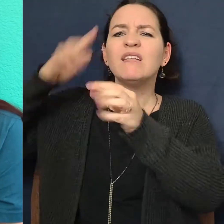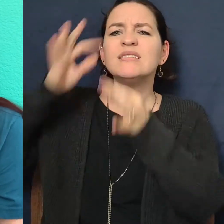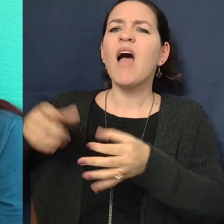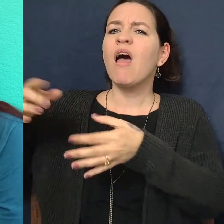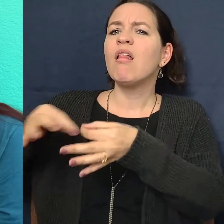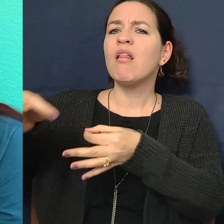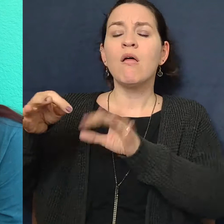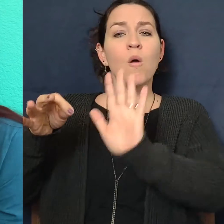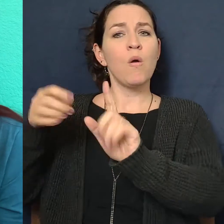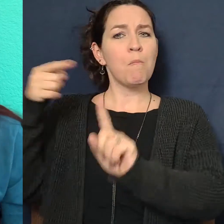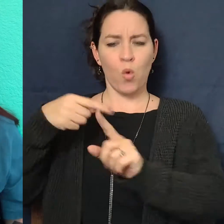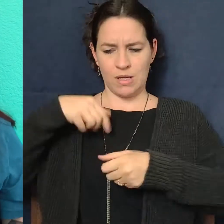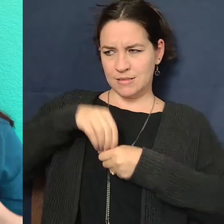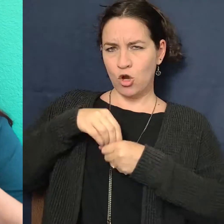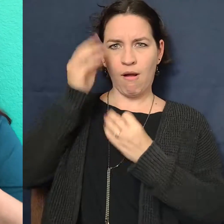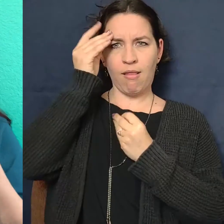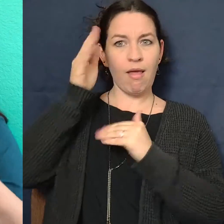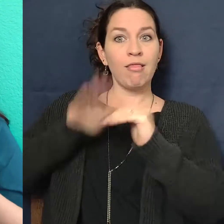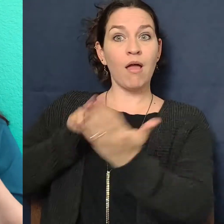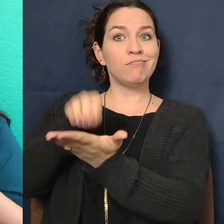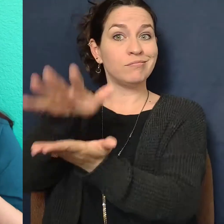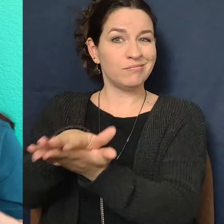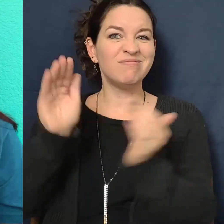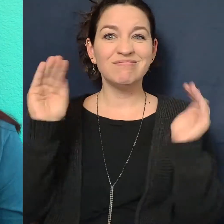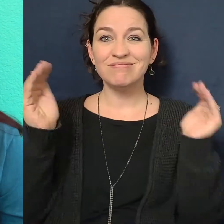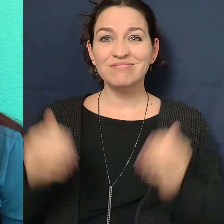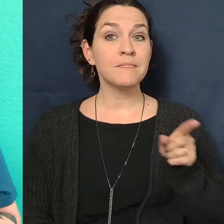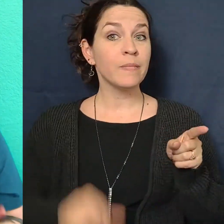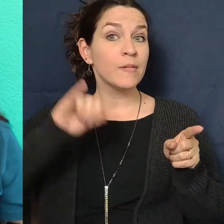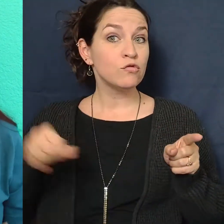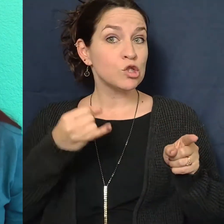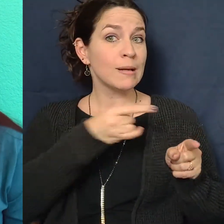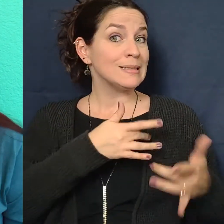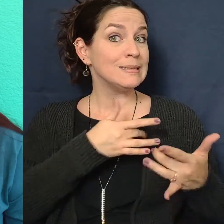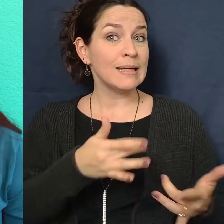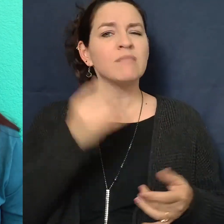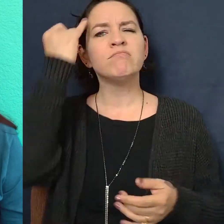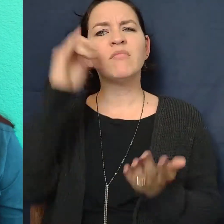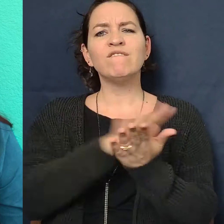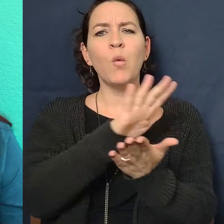or unpredictable, when in reality they're just doing that process kind of internally. On the J side, a Judger is going to fill out forms